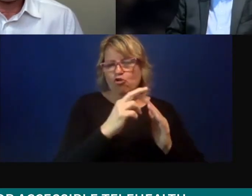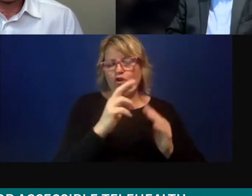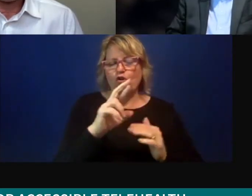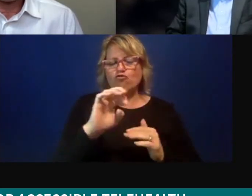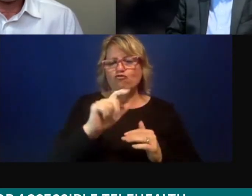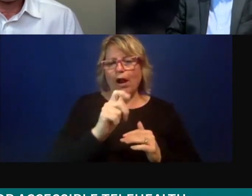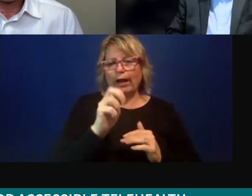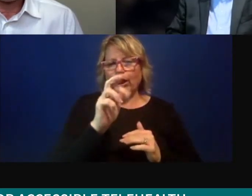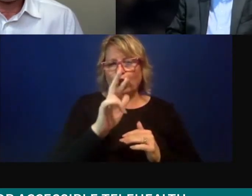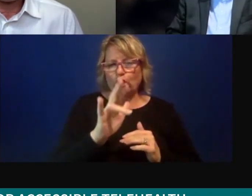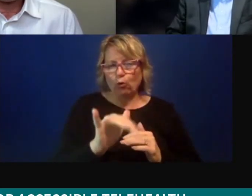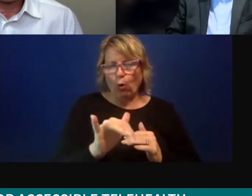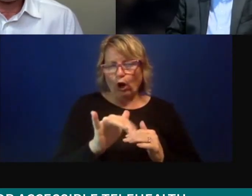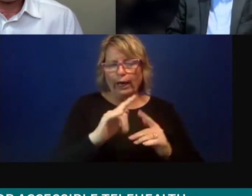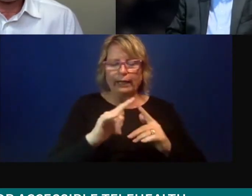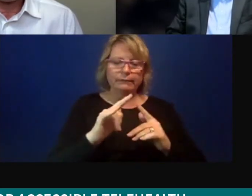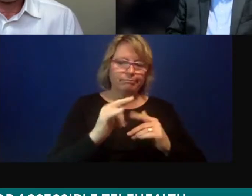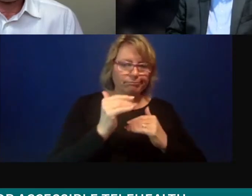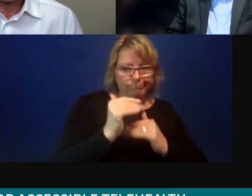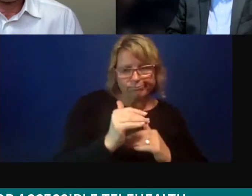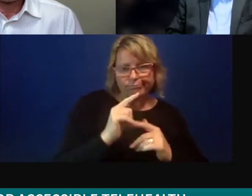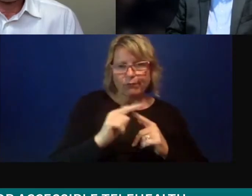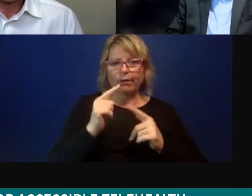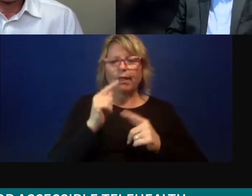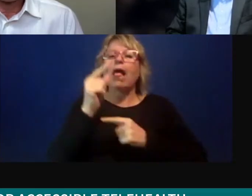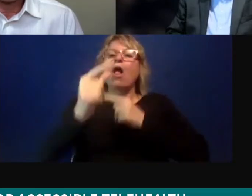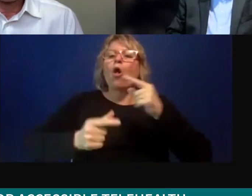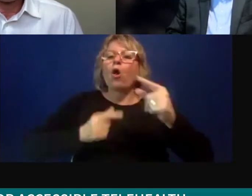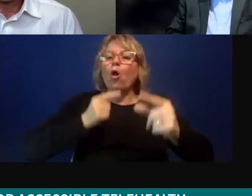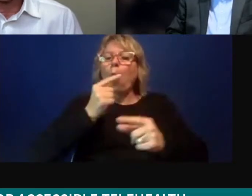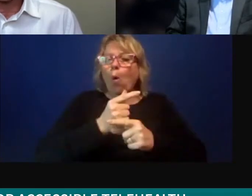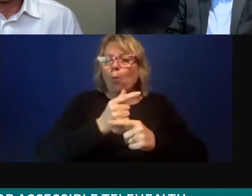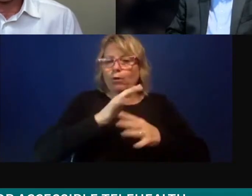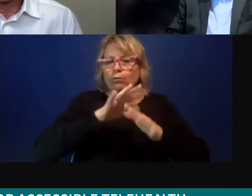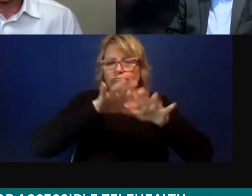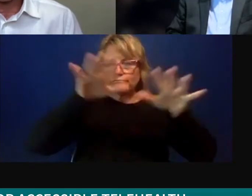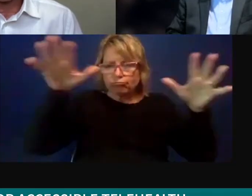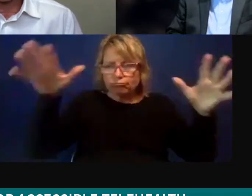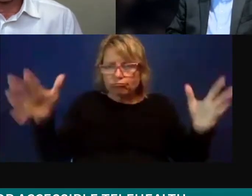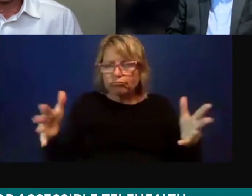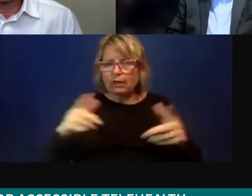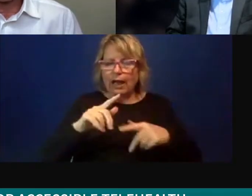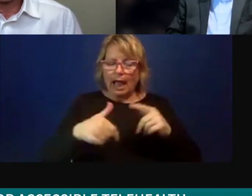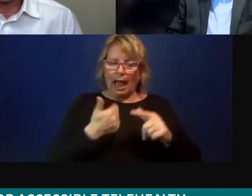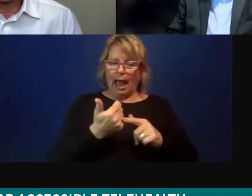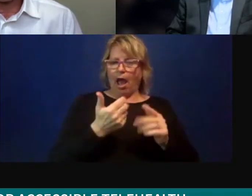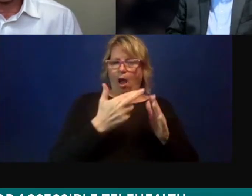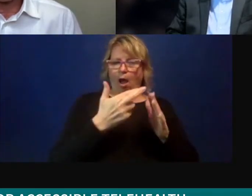finding, especially on a global scale. How does regulatory interact around